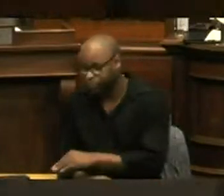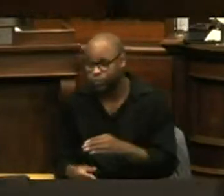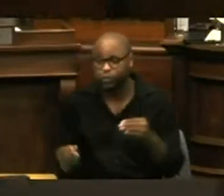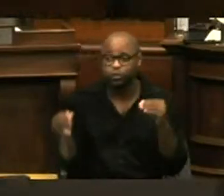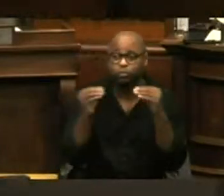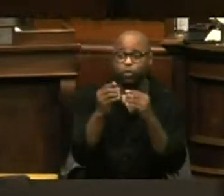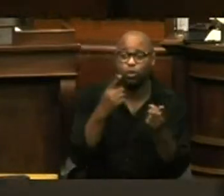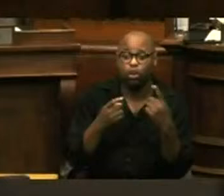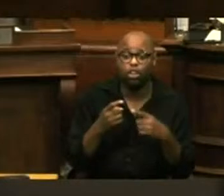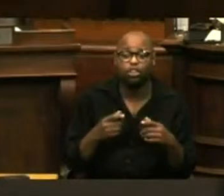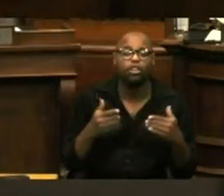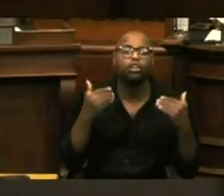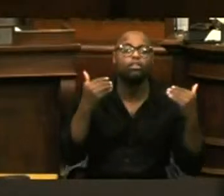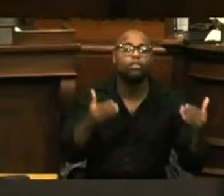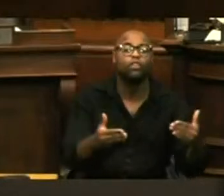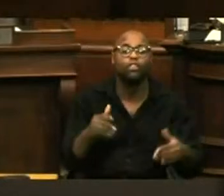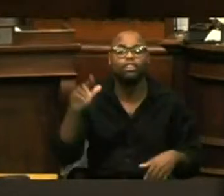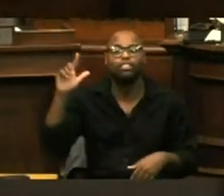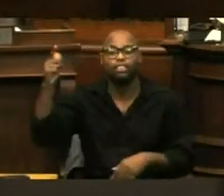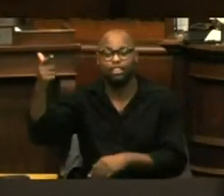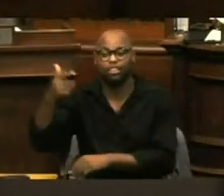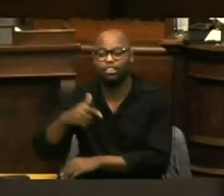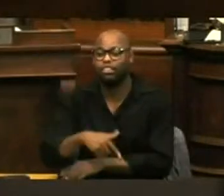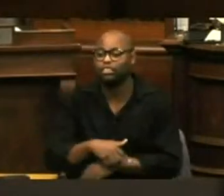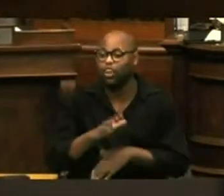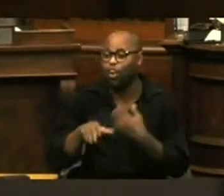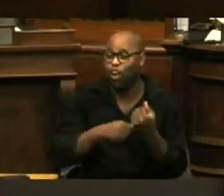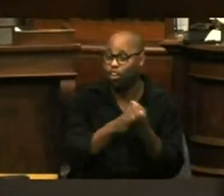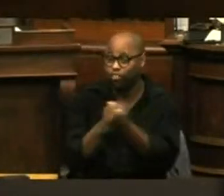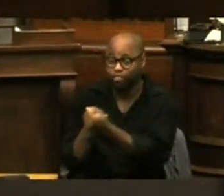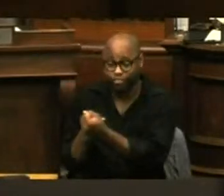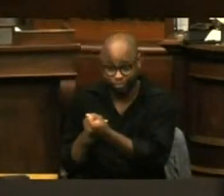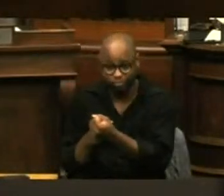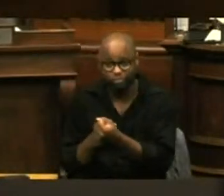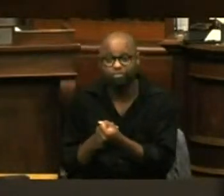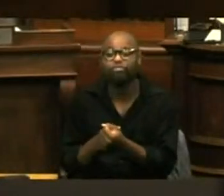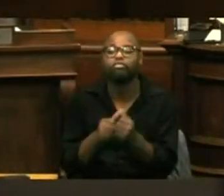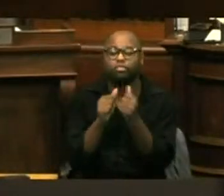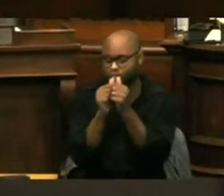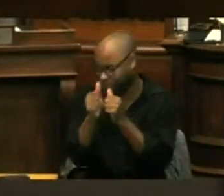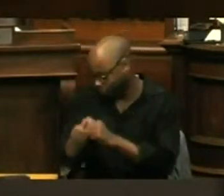council meeting. Thank you. Any